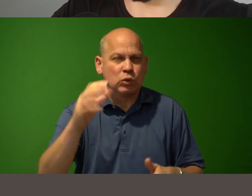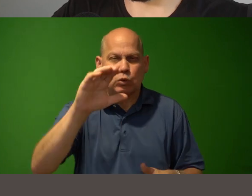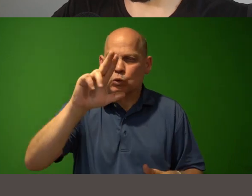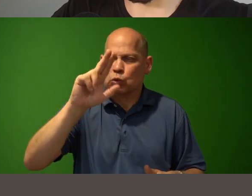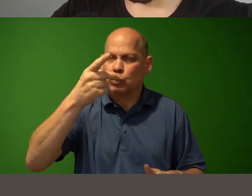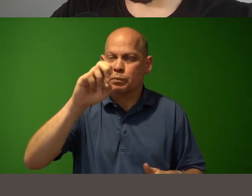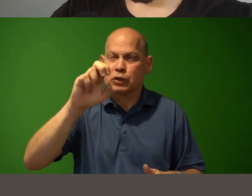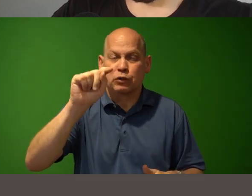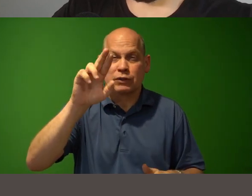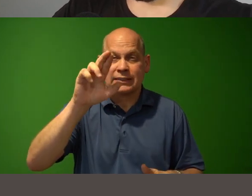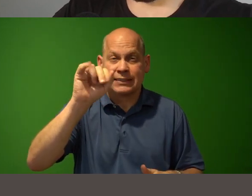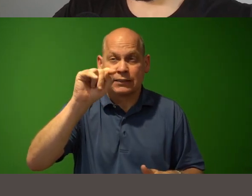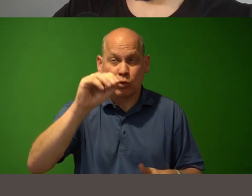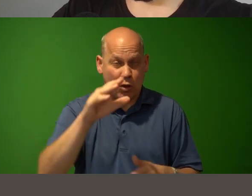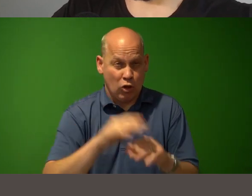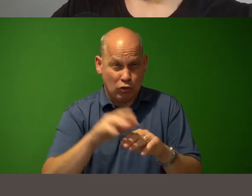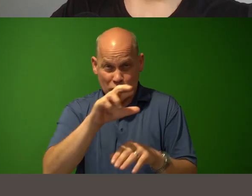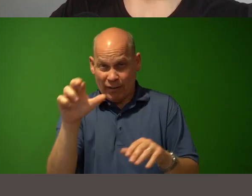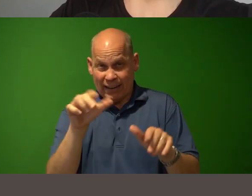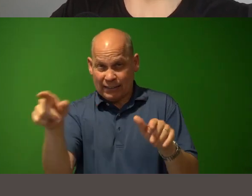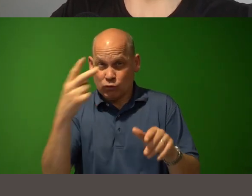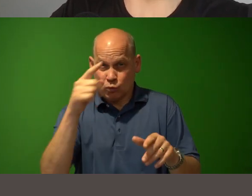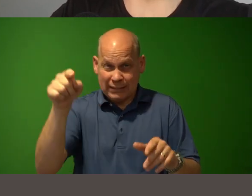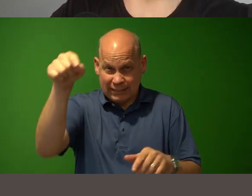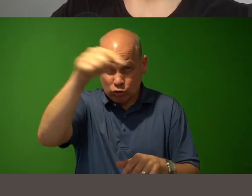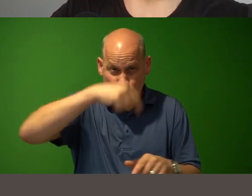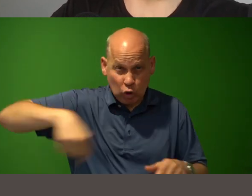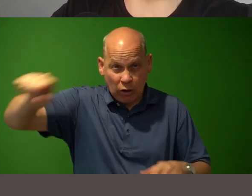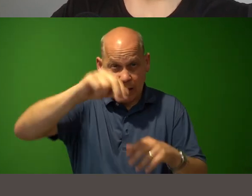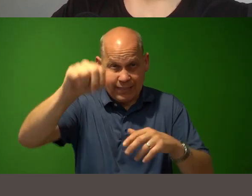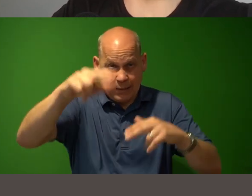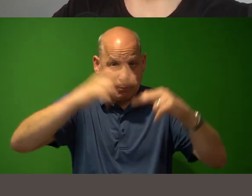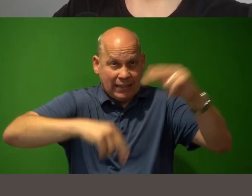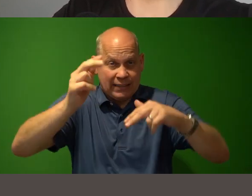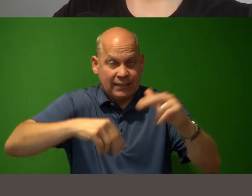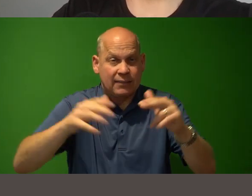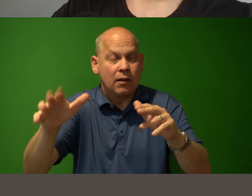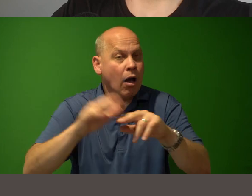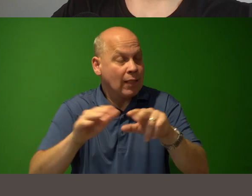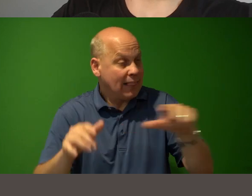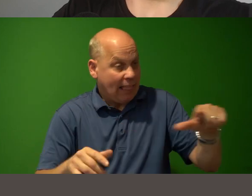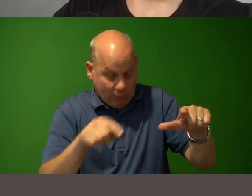Off to the right here, we see the circle and the building, but on the left, we actually